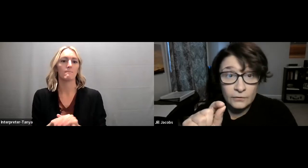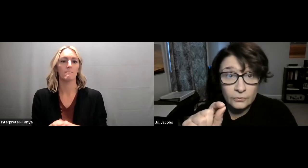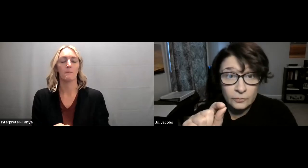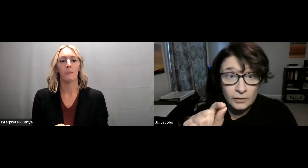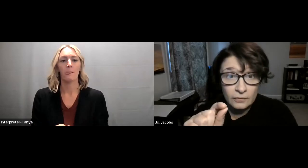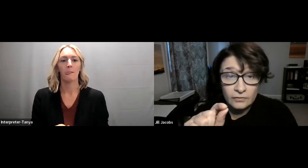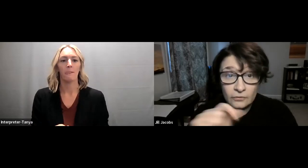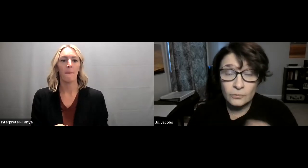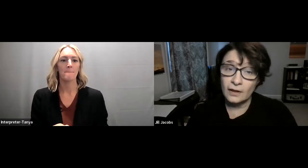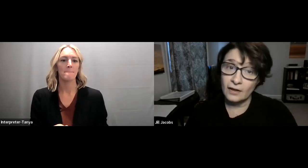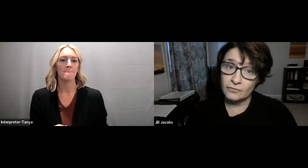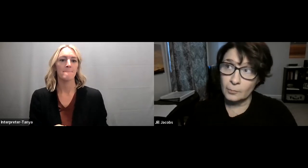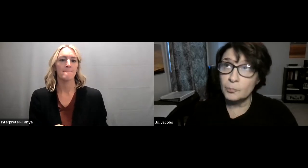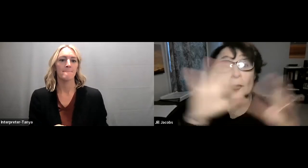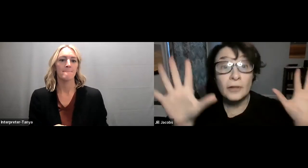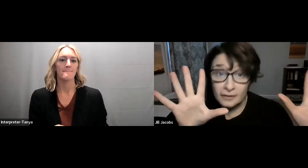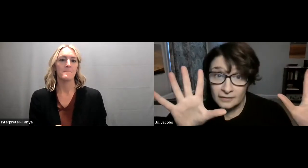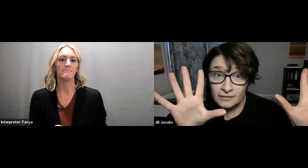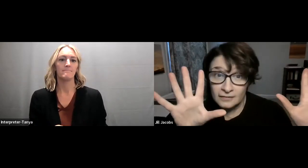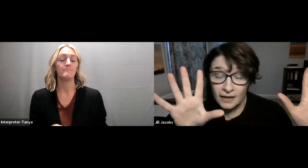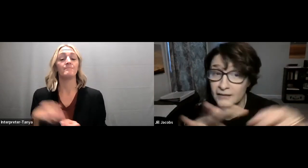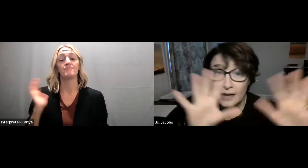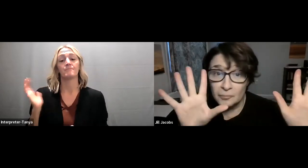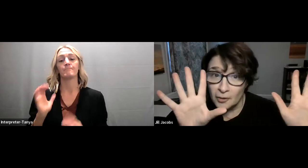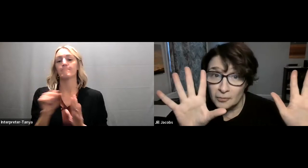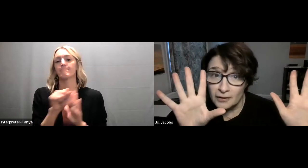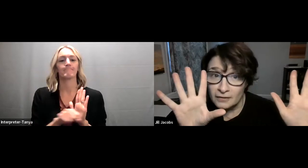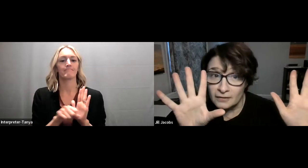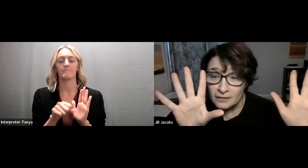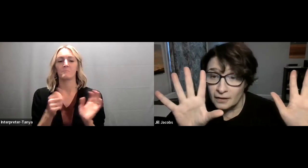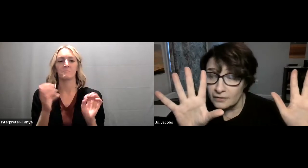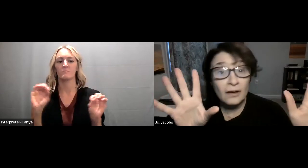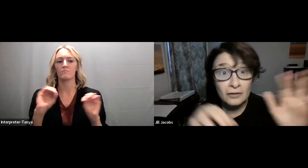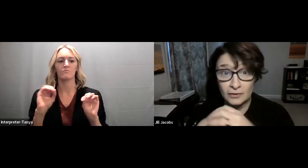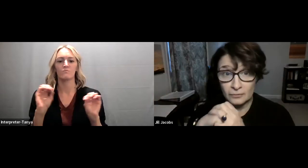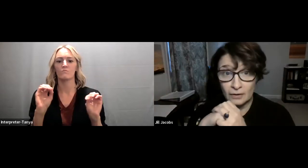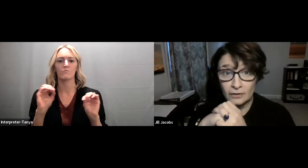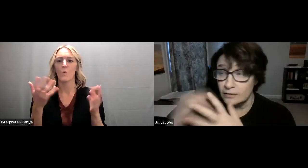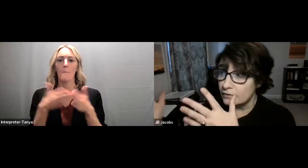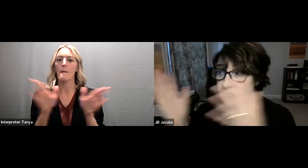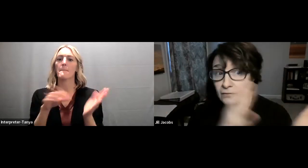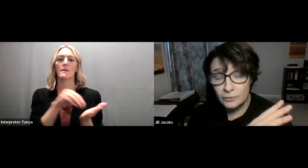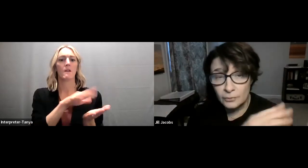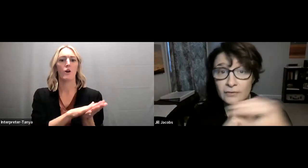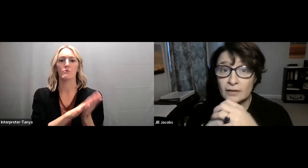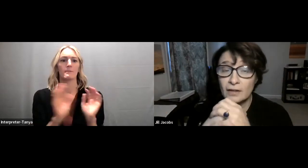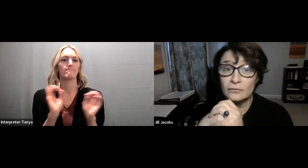Didn't even used to be the states were going to have a public any kind of public documents around it. Yes.